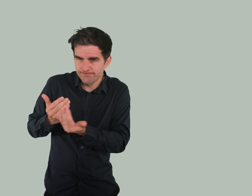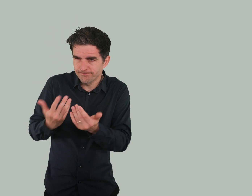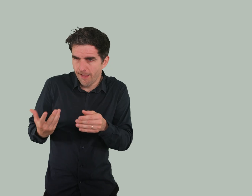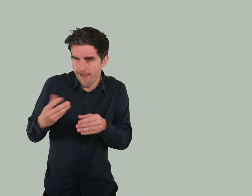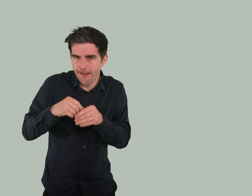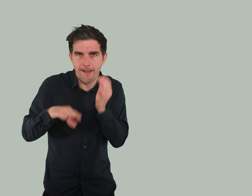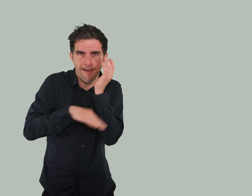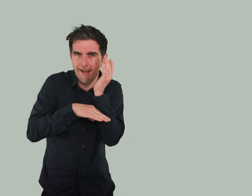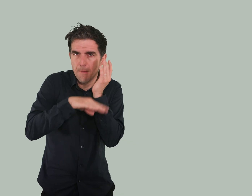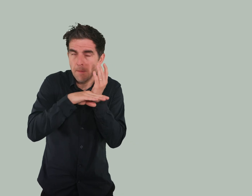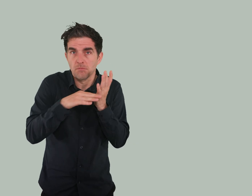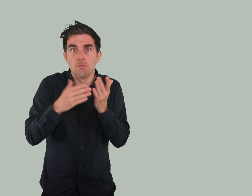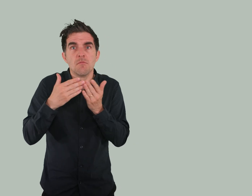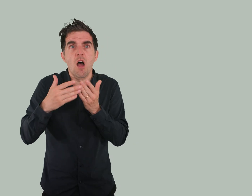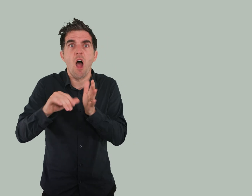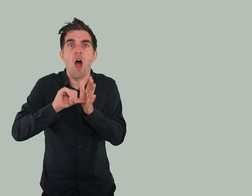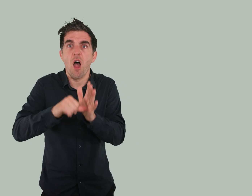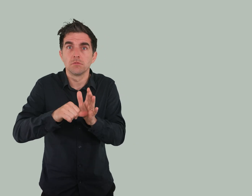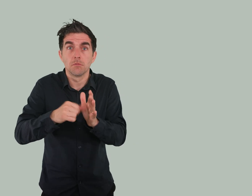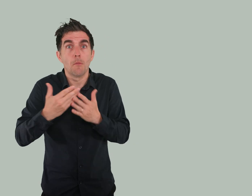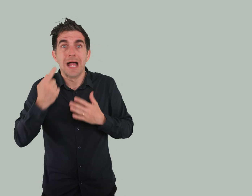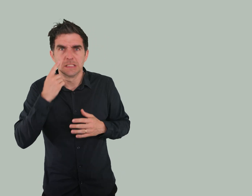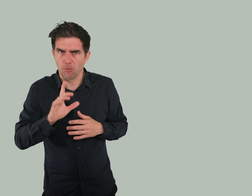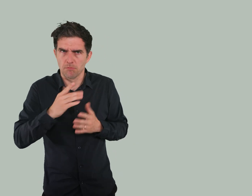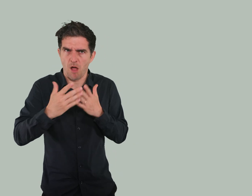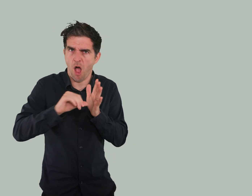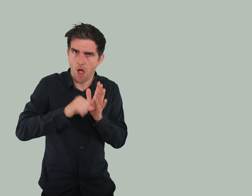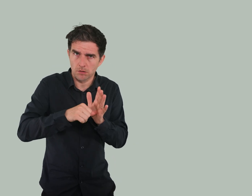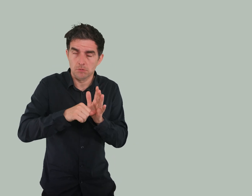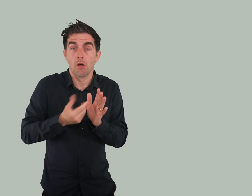a labour market in which secure entry becomes harder, not easier.